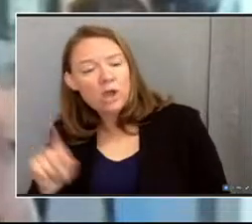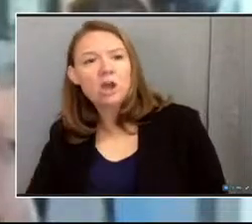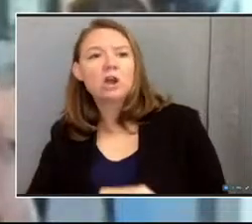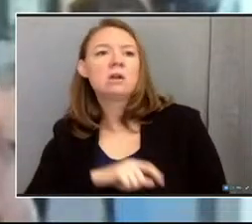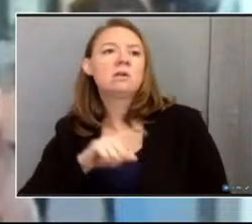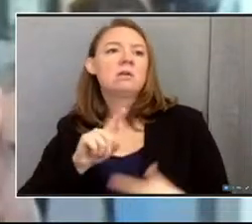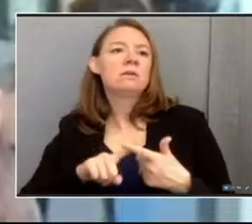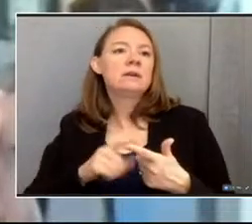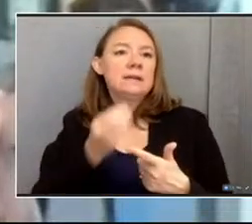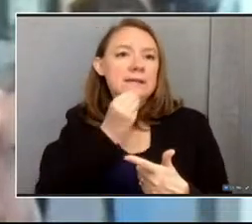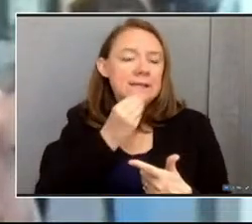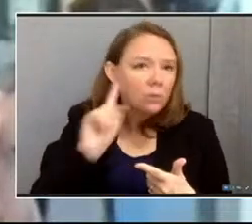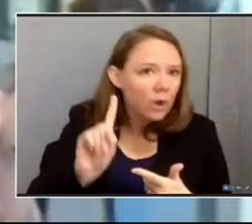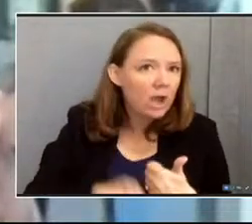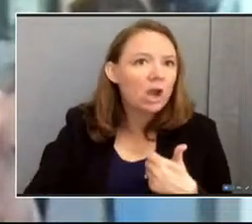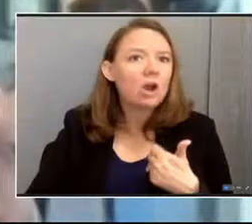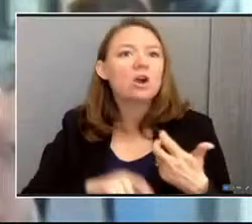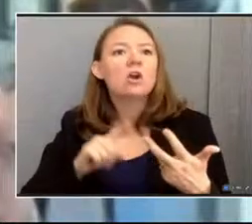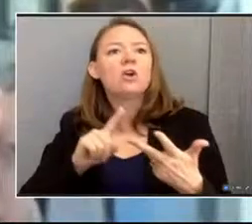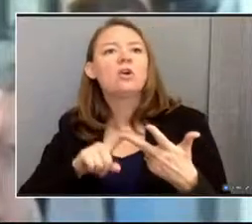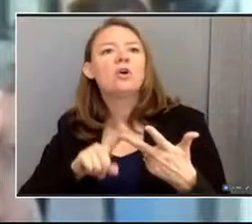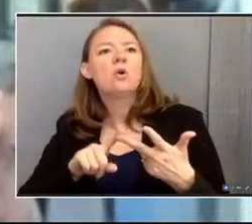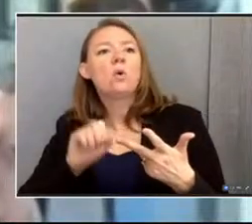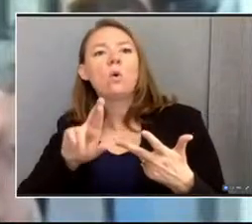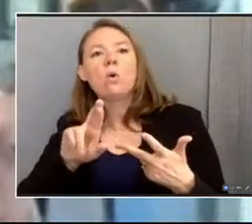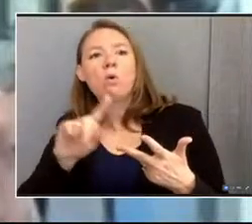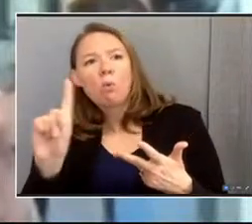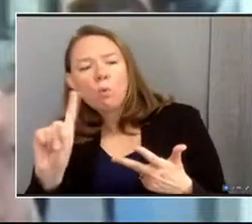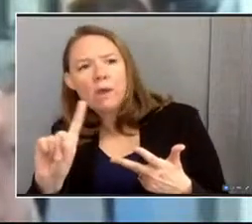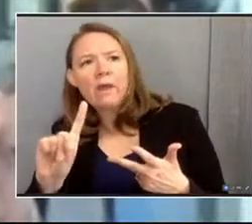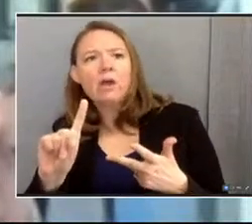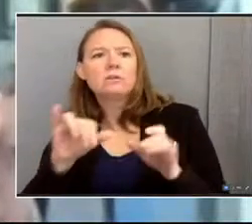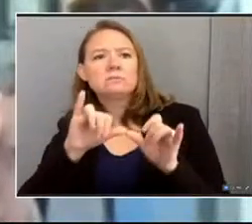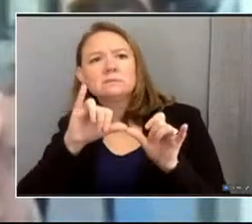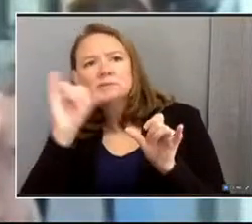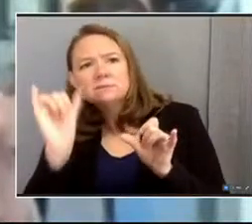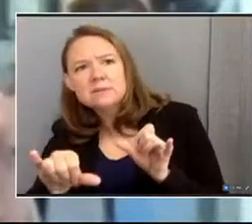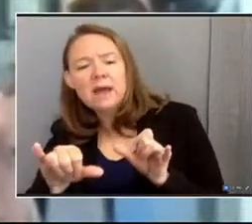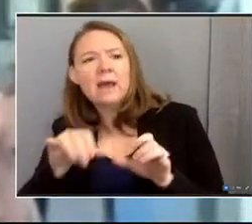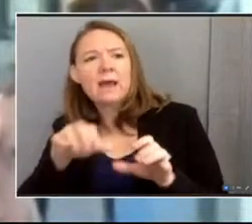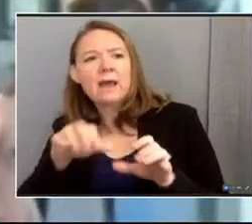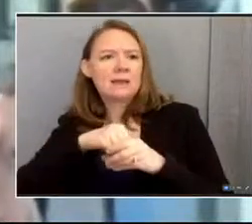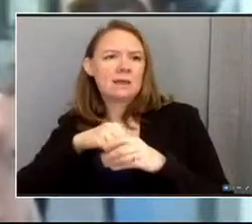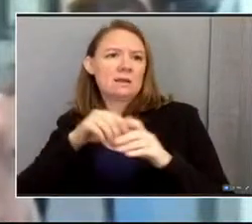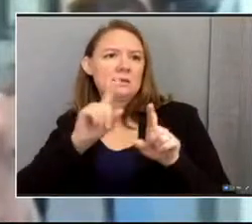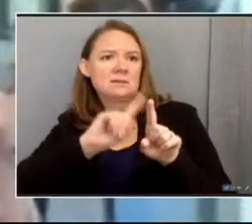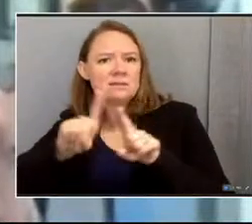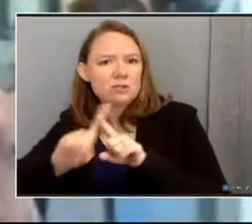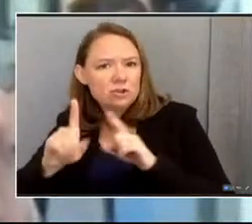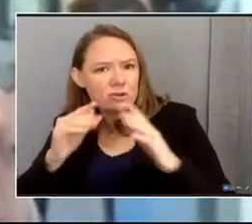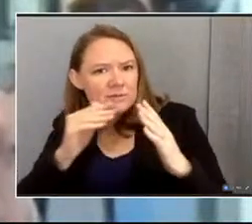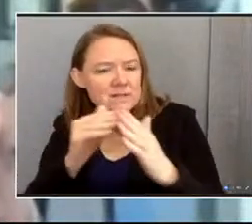in the different cities and the towns that we would perform and the churches and in the